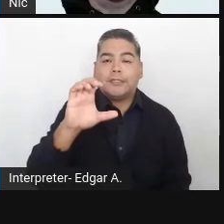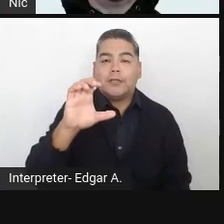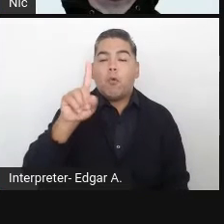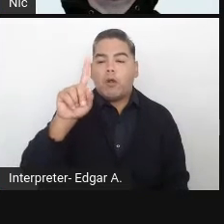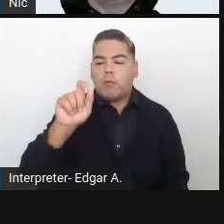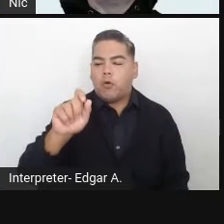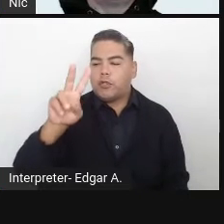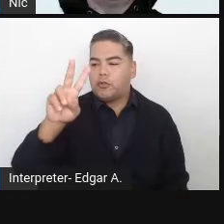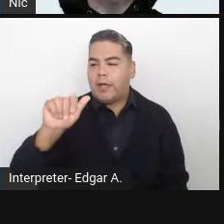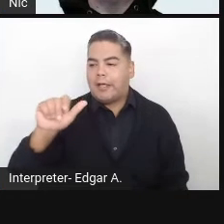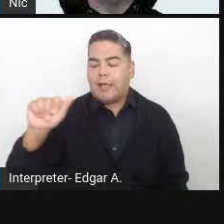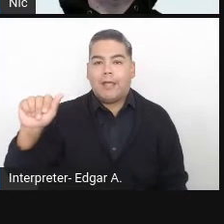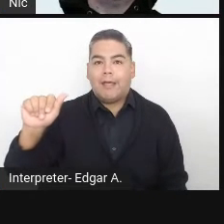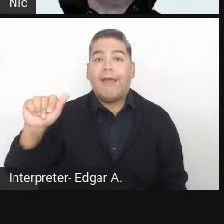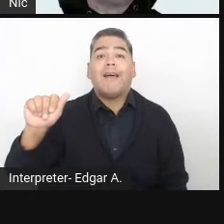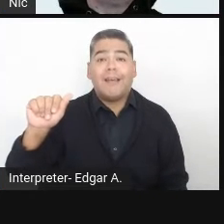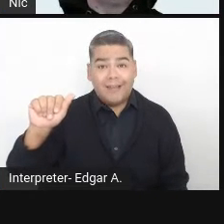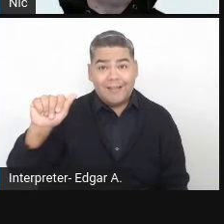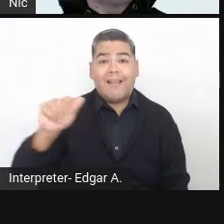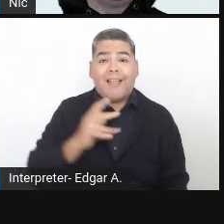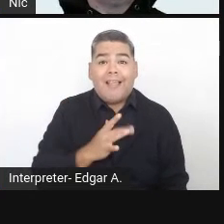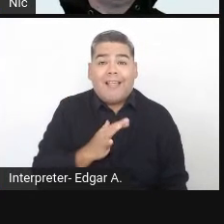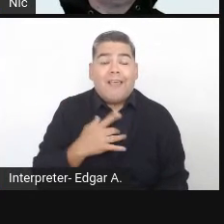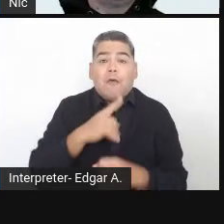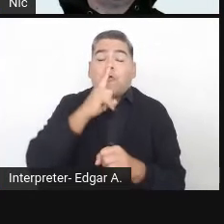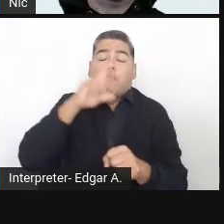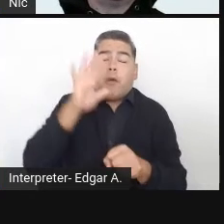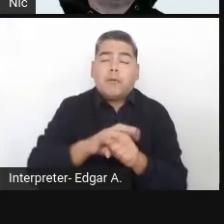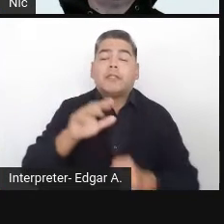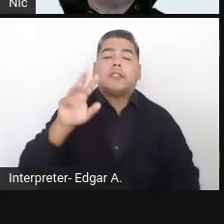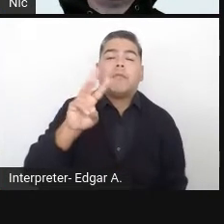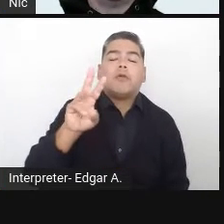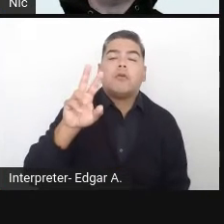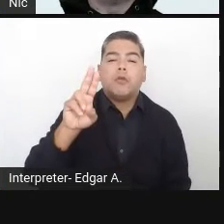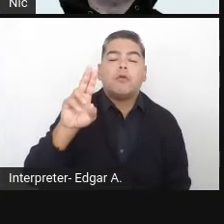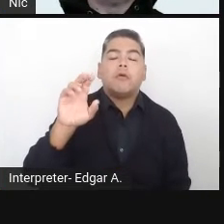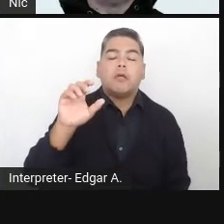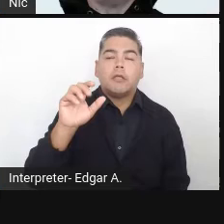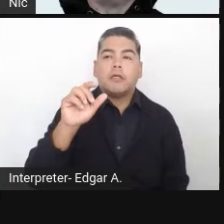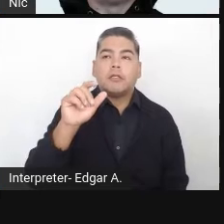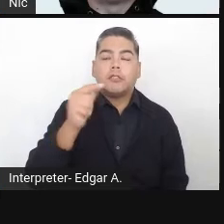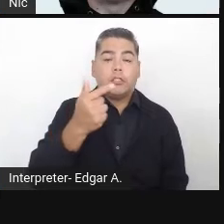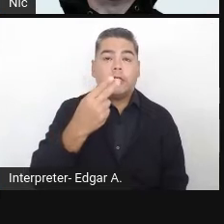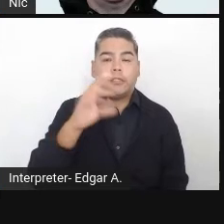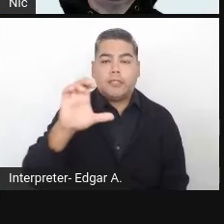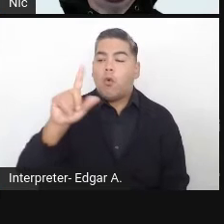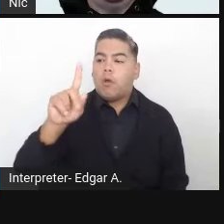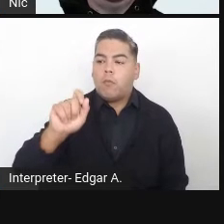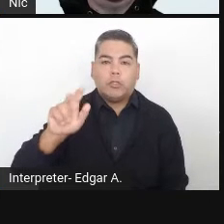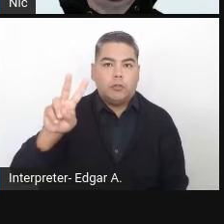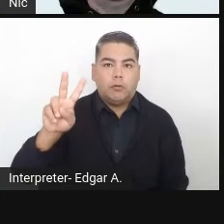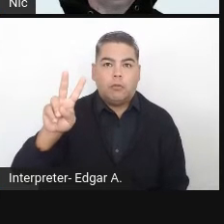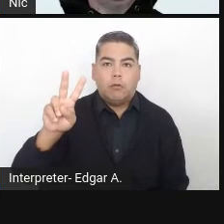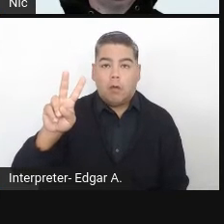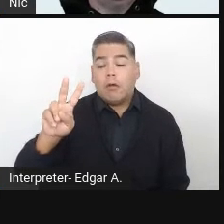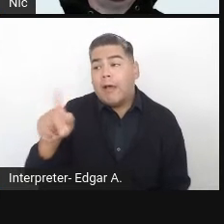Yes, they were promising WCAG 1.2, I queried and they confirmed.